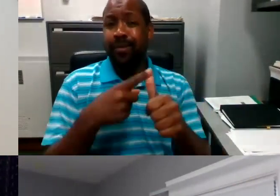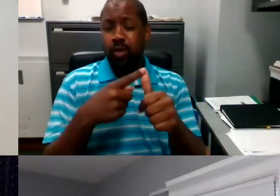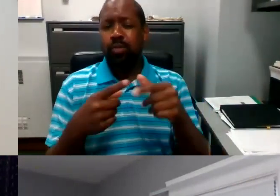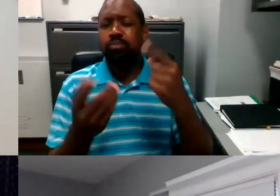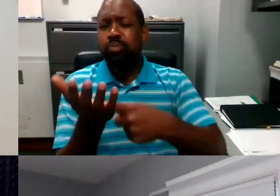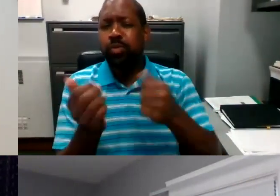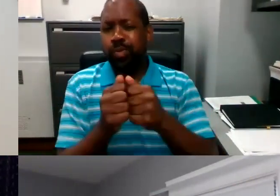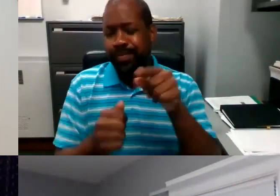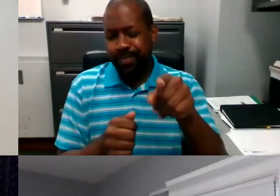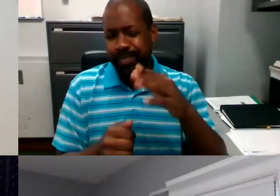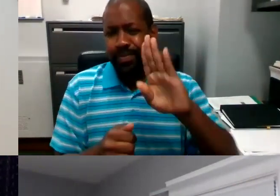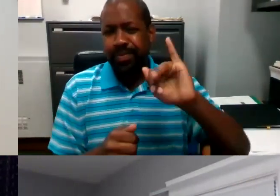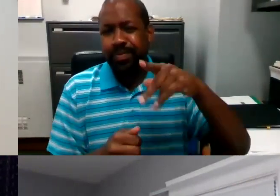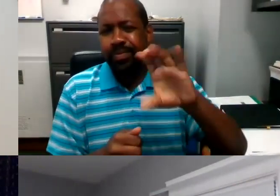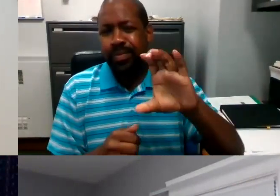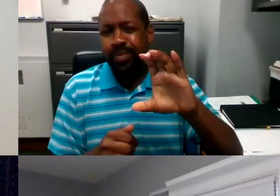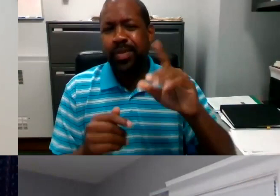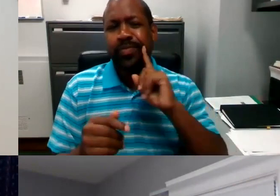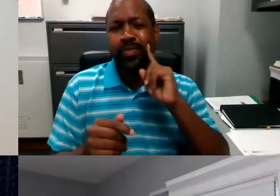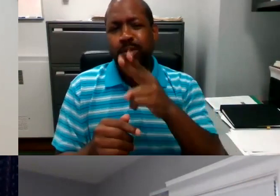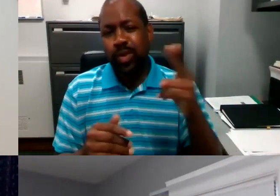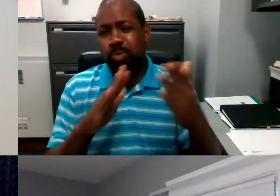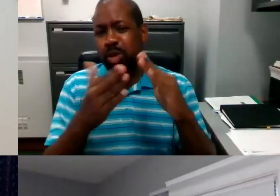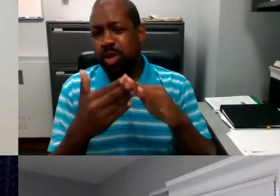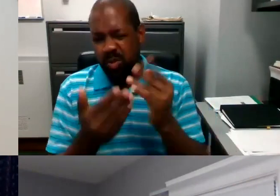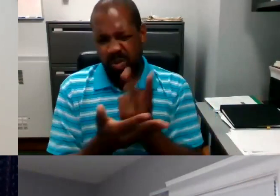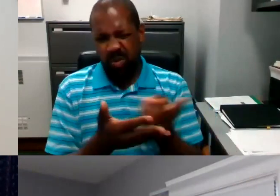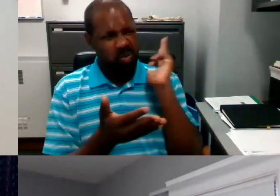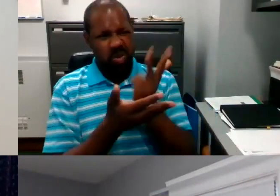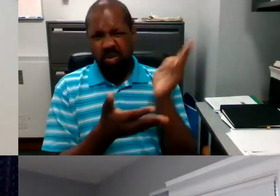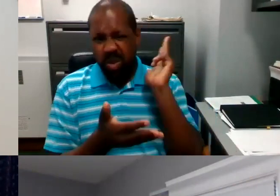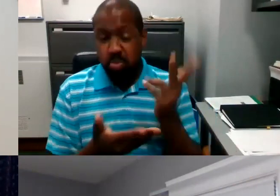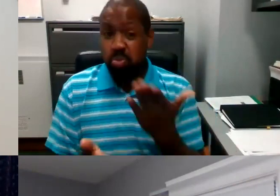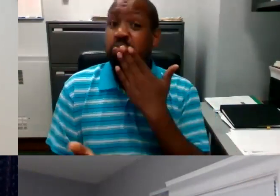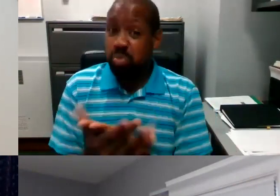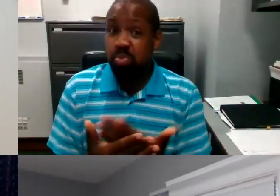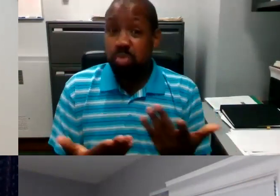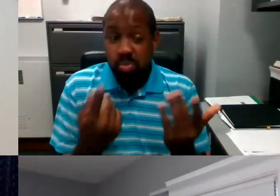MONDAY IS A HOLIDAY. I WILL TAKE A GOOD, HARD LOOK AT THAT.